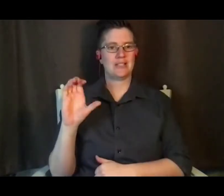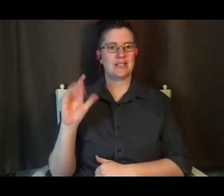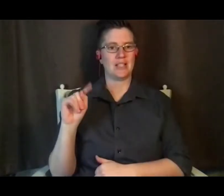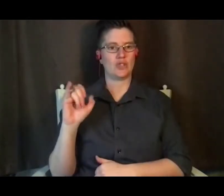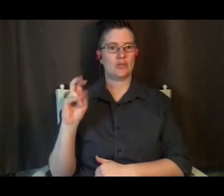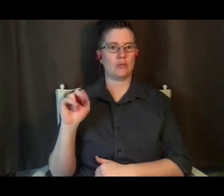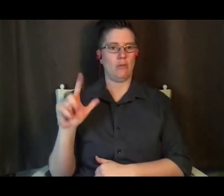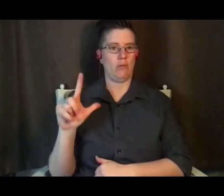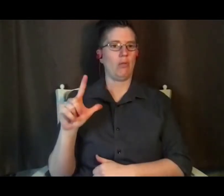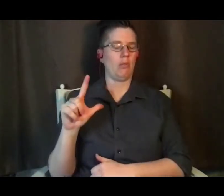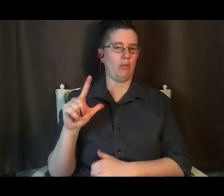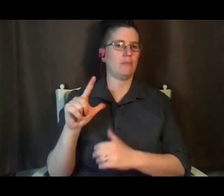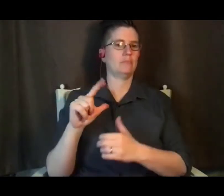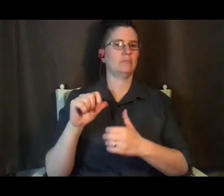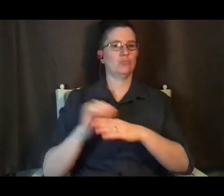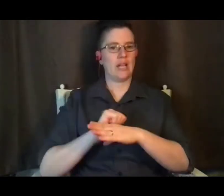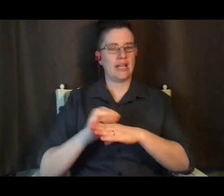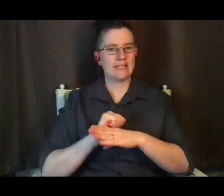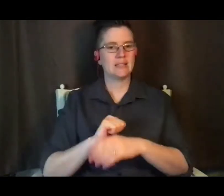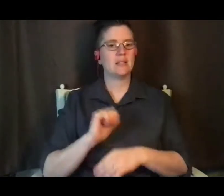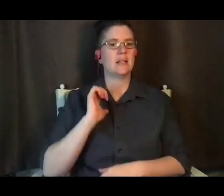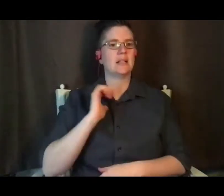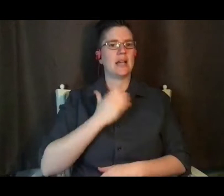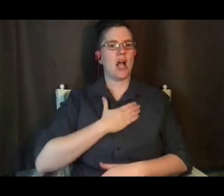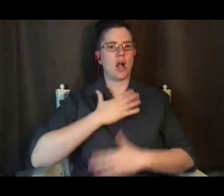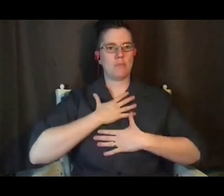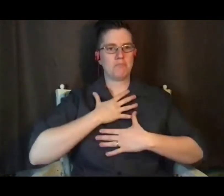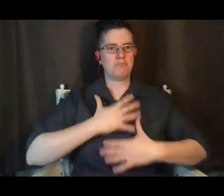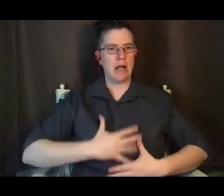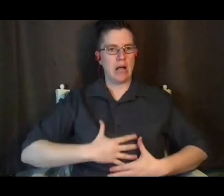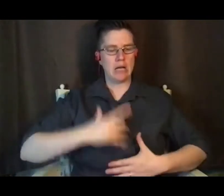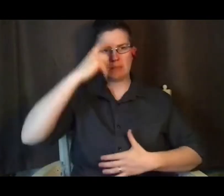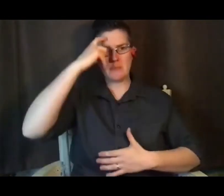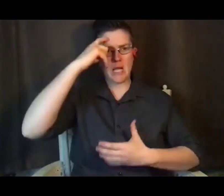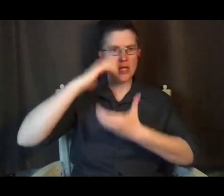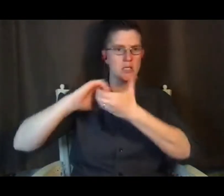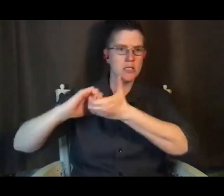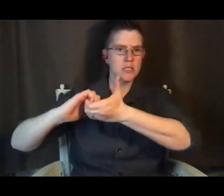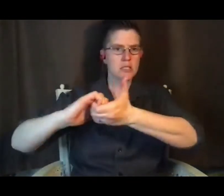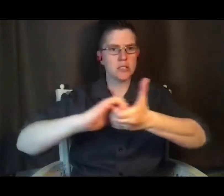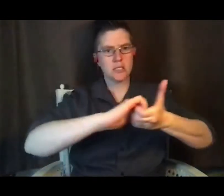in interlocking and interconnected systems of oppression that the same forms of oppression